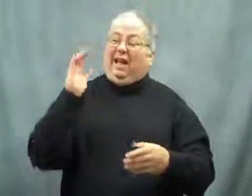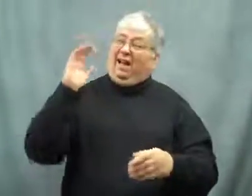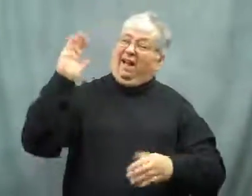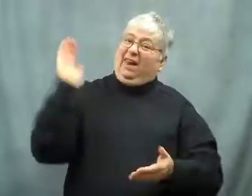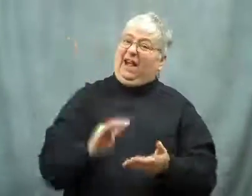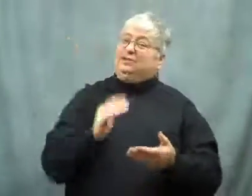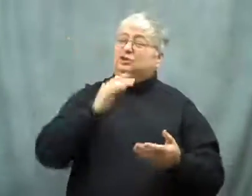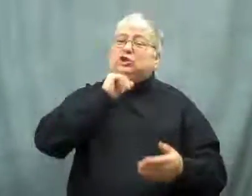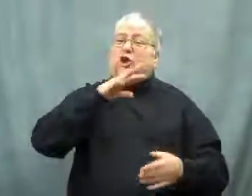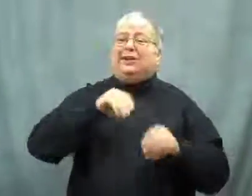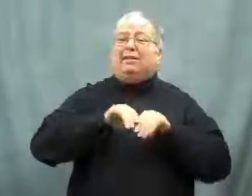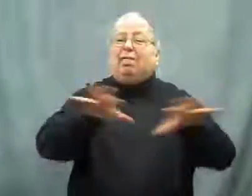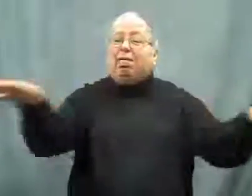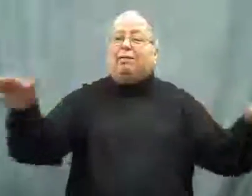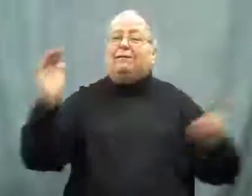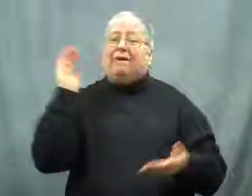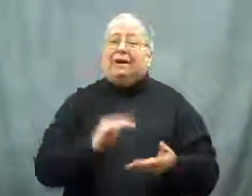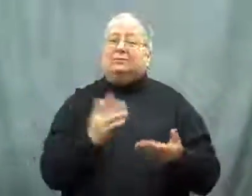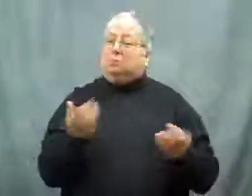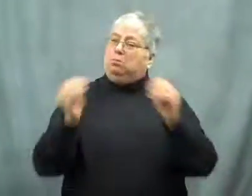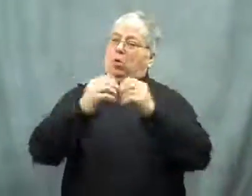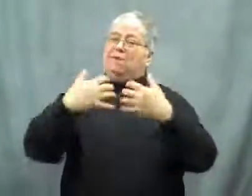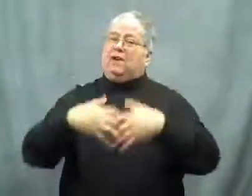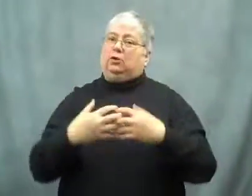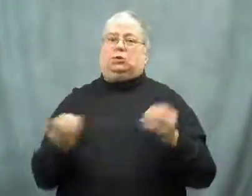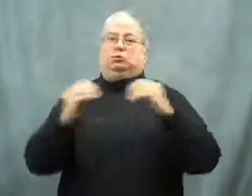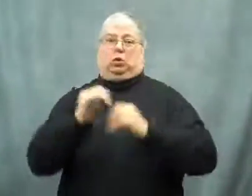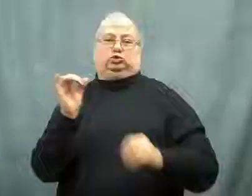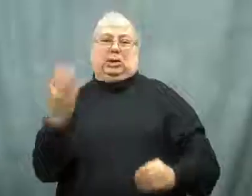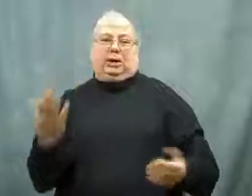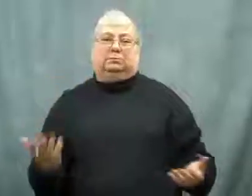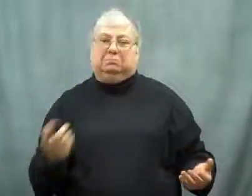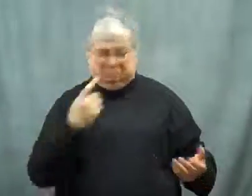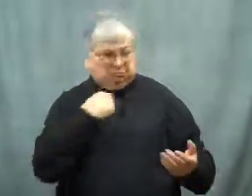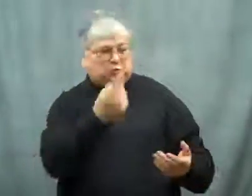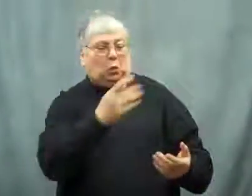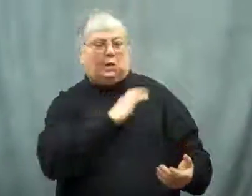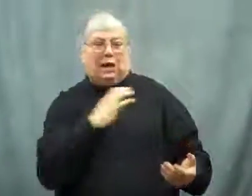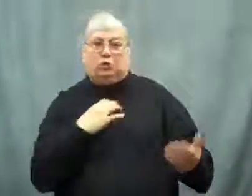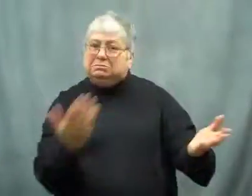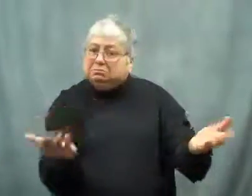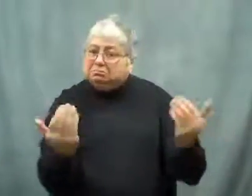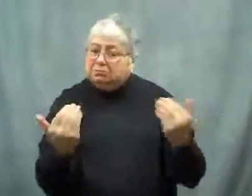This would result in less pollution, more factories, and more jobs.